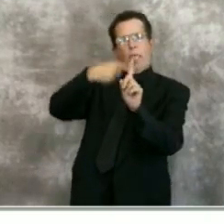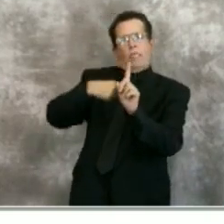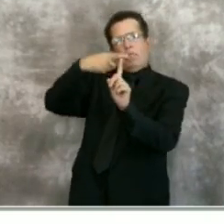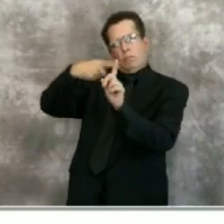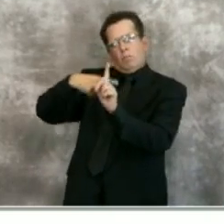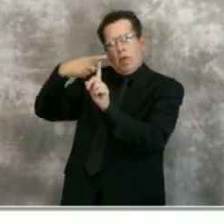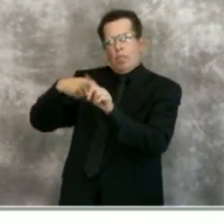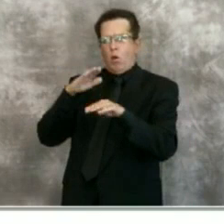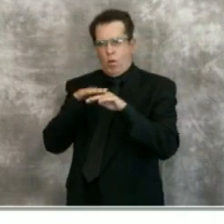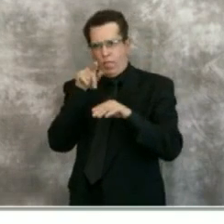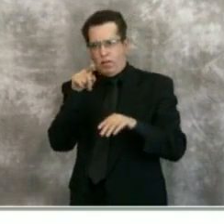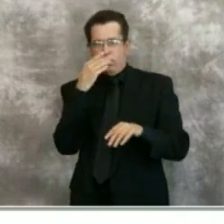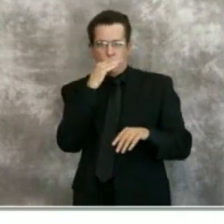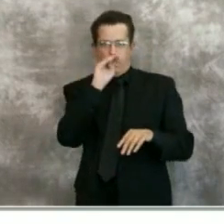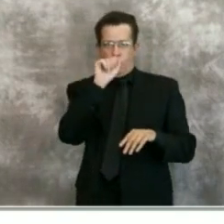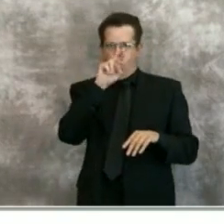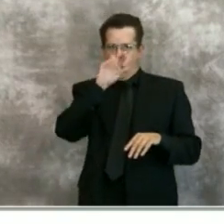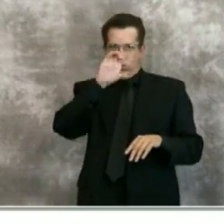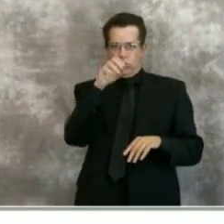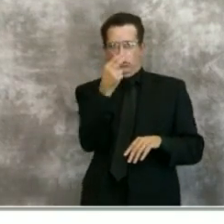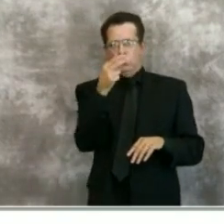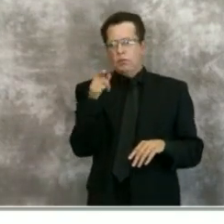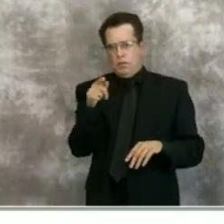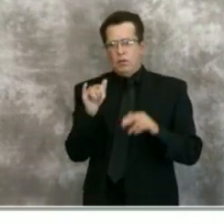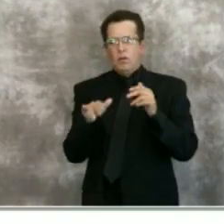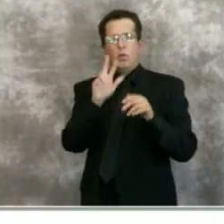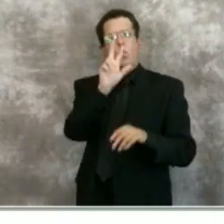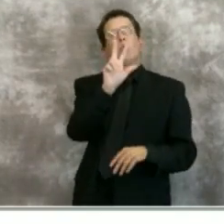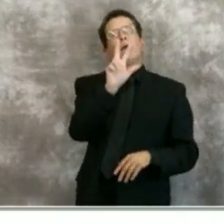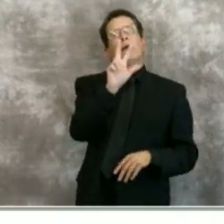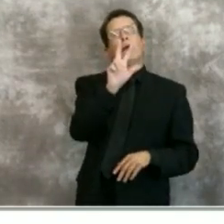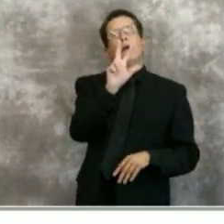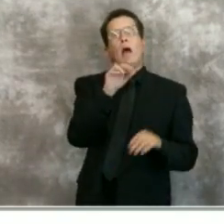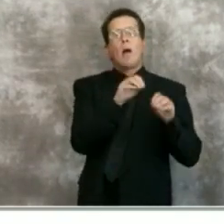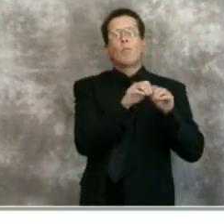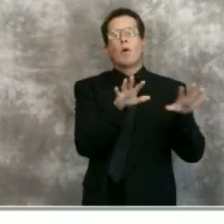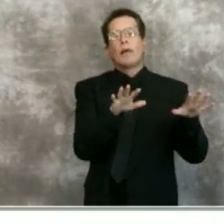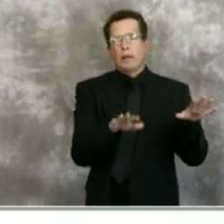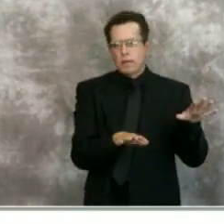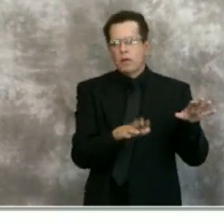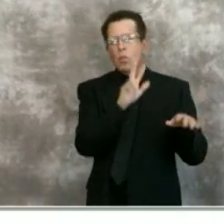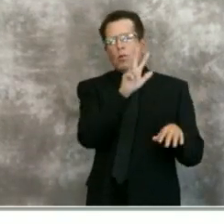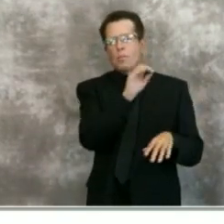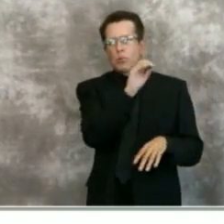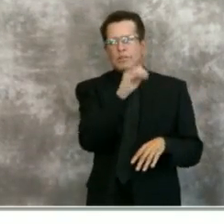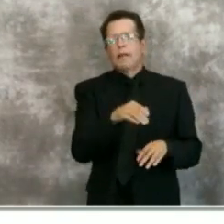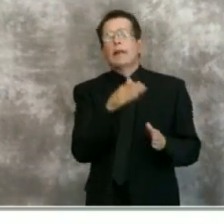OUTBREAKS THAT HAVE OCCURRED SINCE THE HAS BEGUN BY MONTH